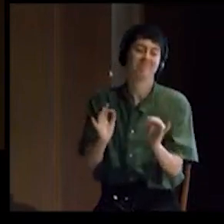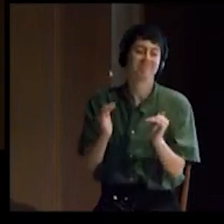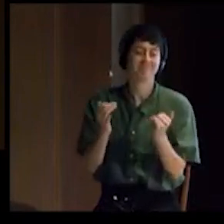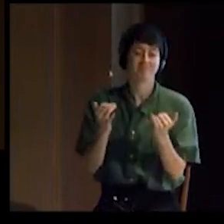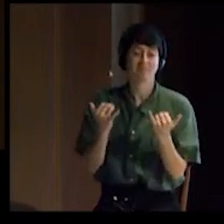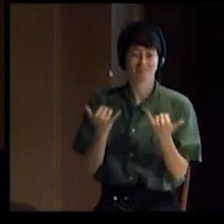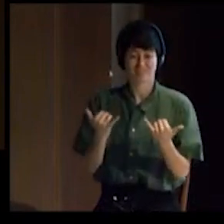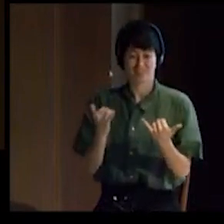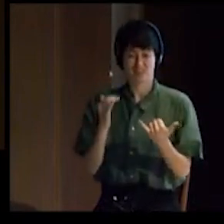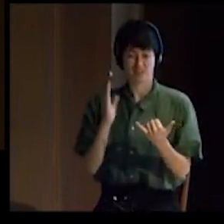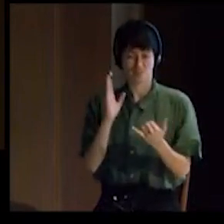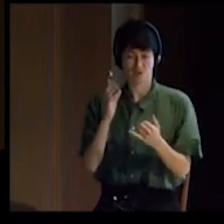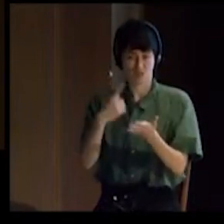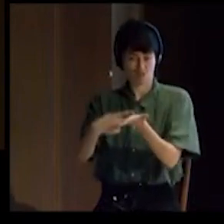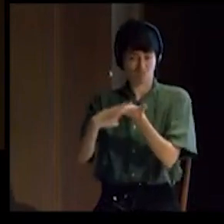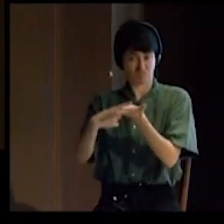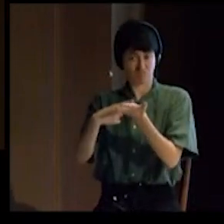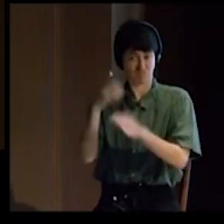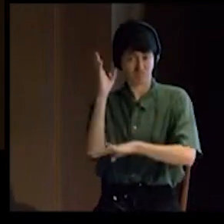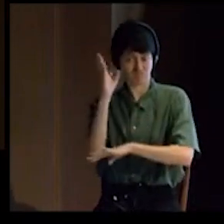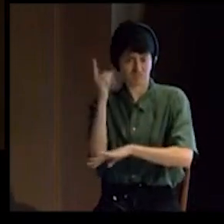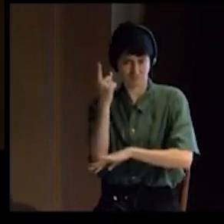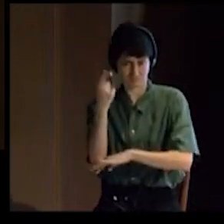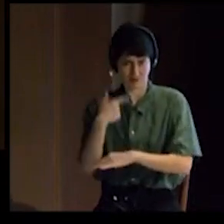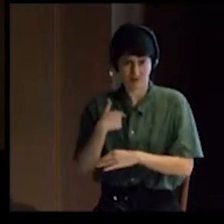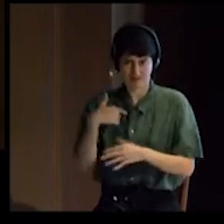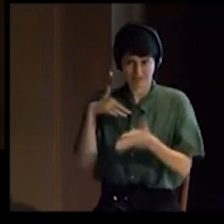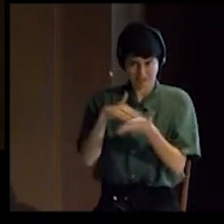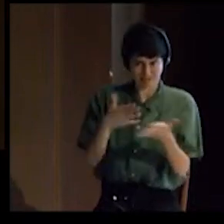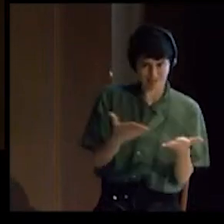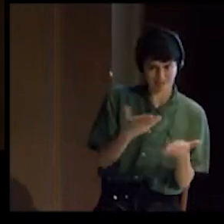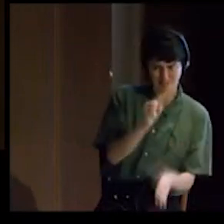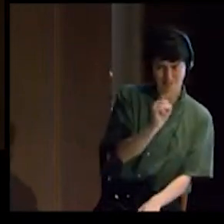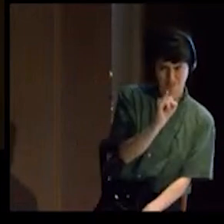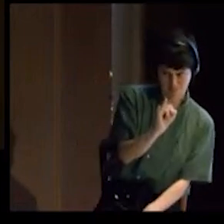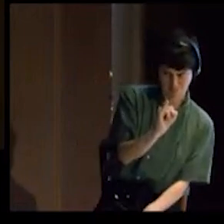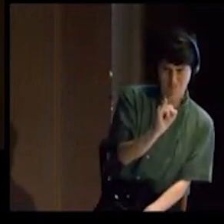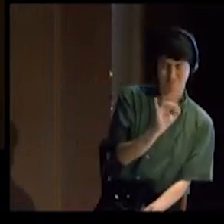And I wanna start with a story about the sort of encounter